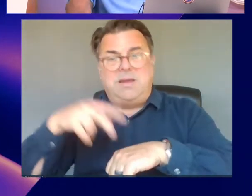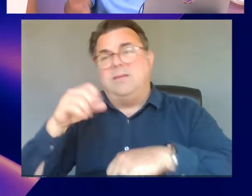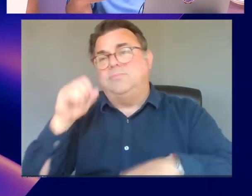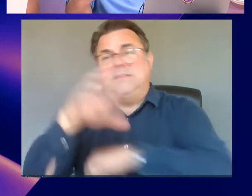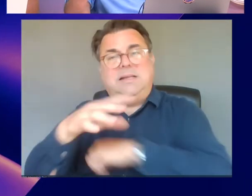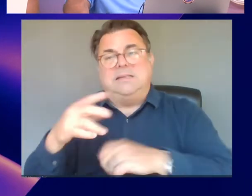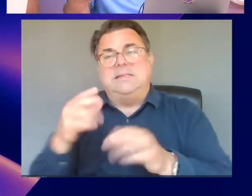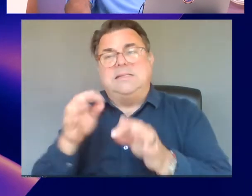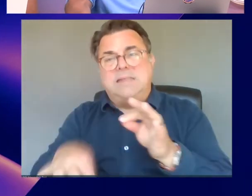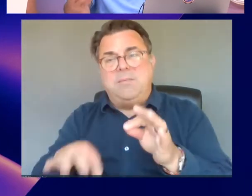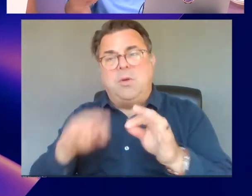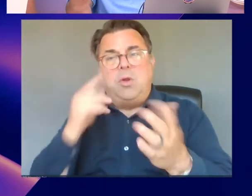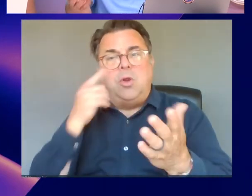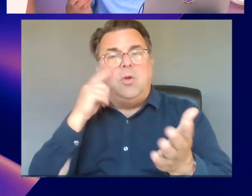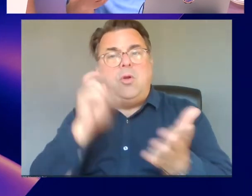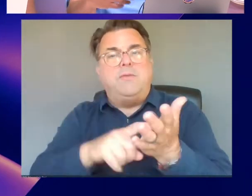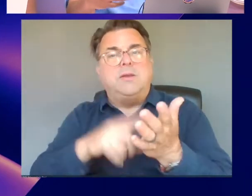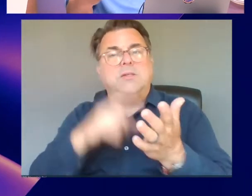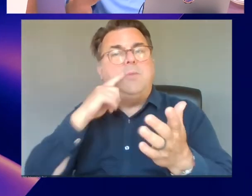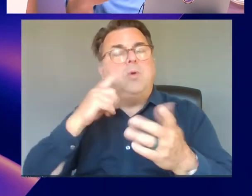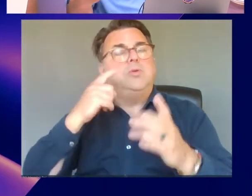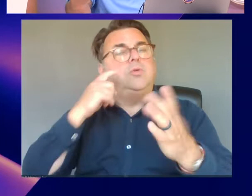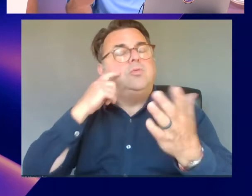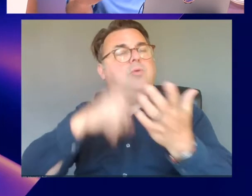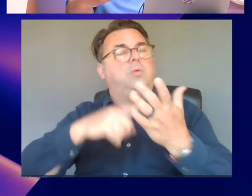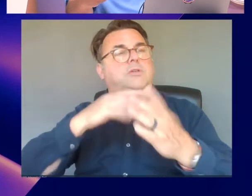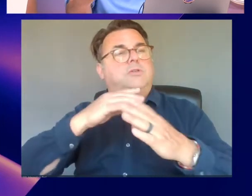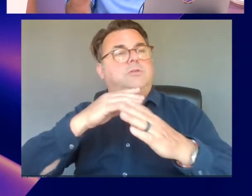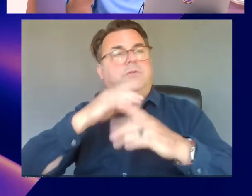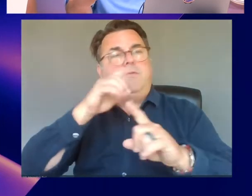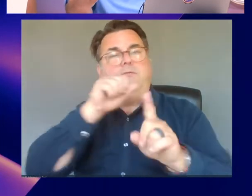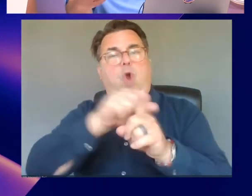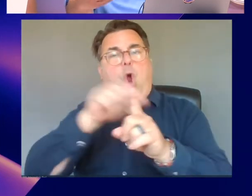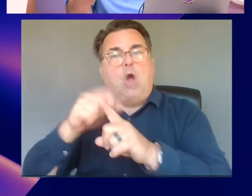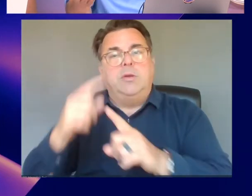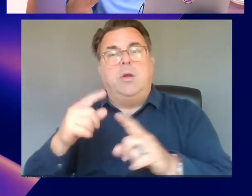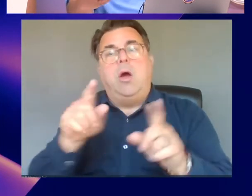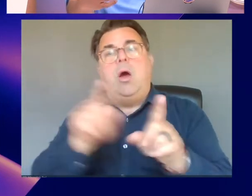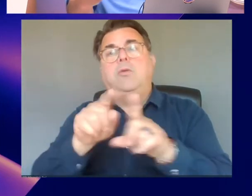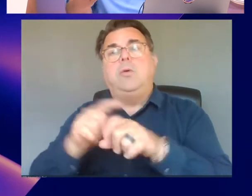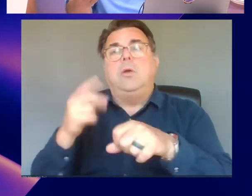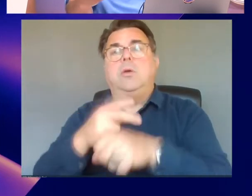if you see some fraudulent activities happening. And you can also use either AWS Glue, or EMR,